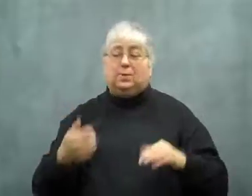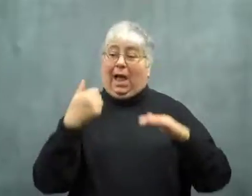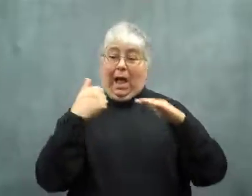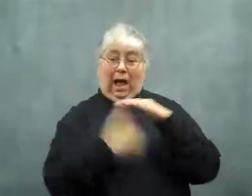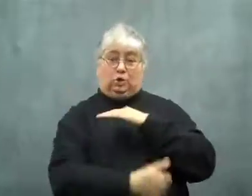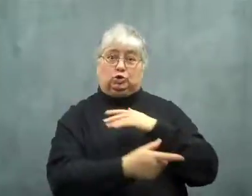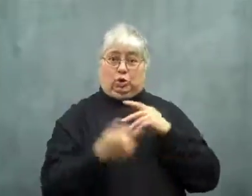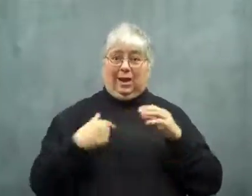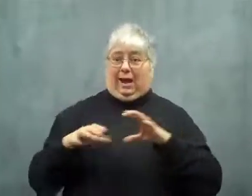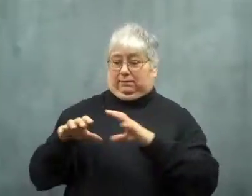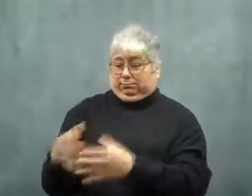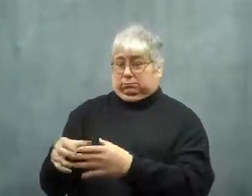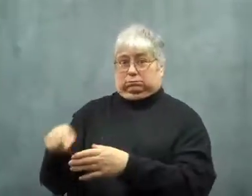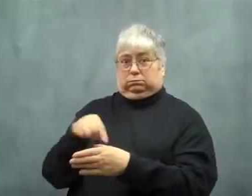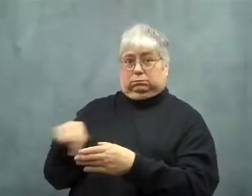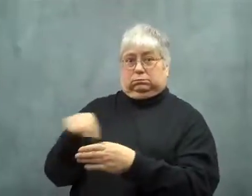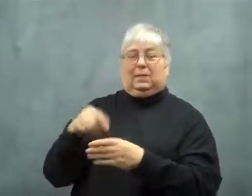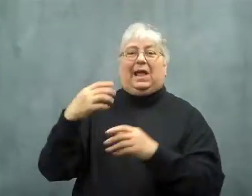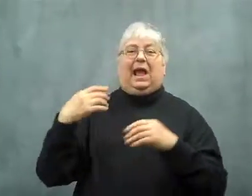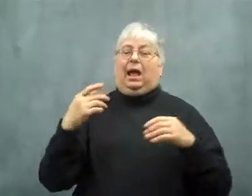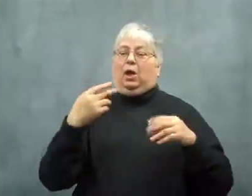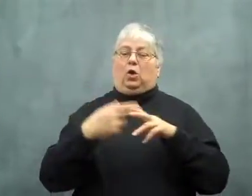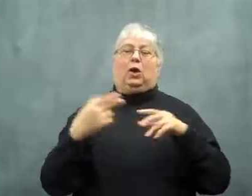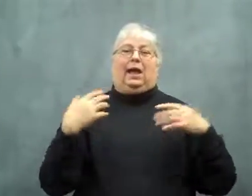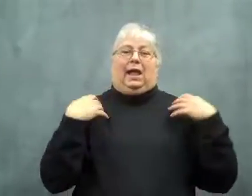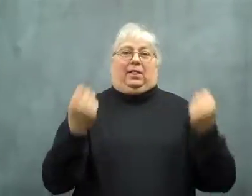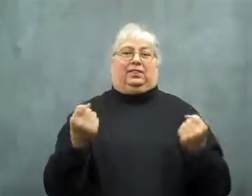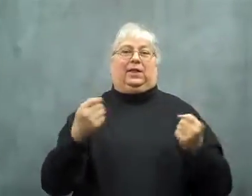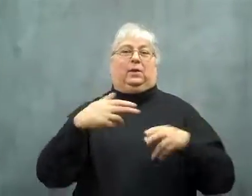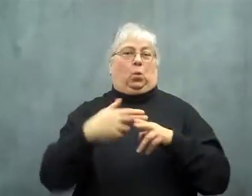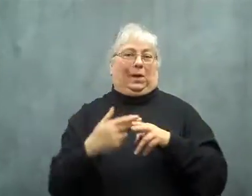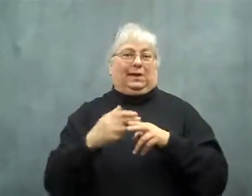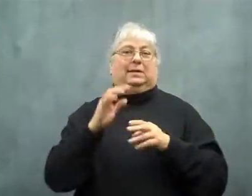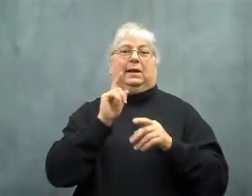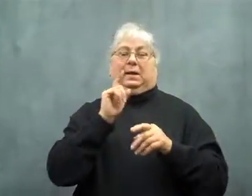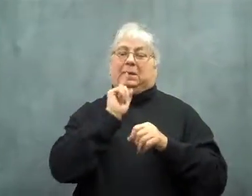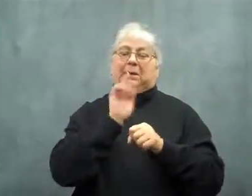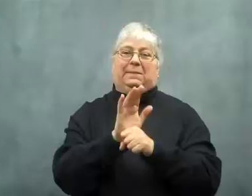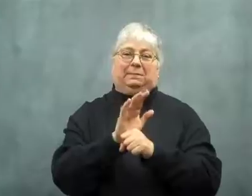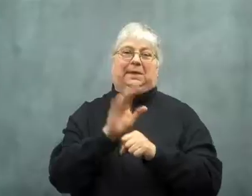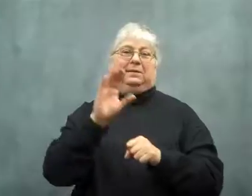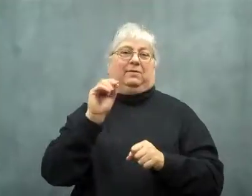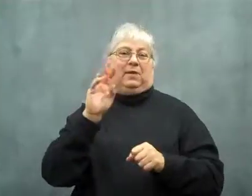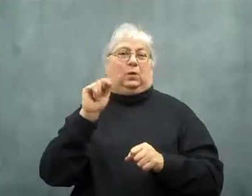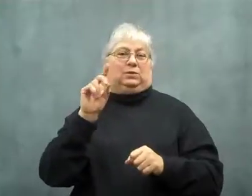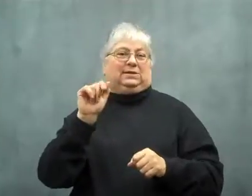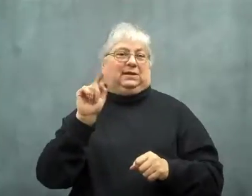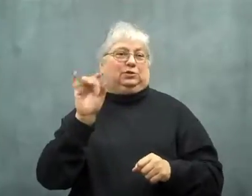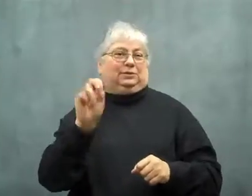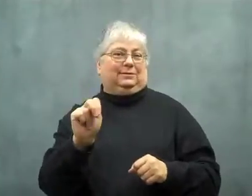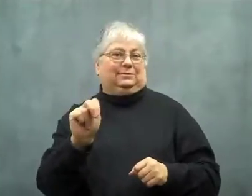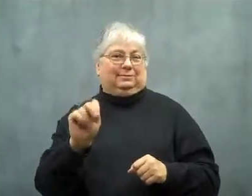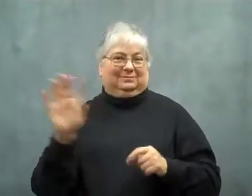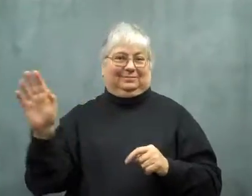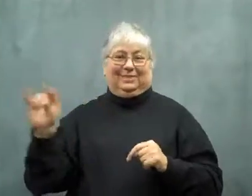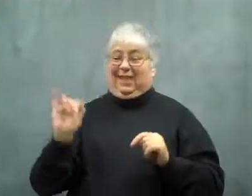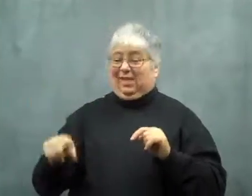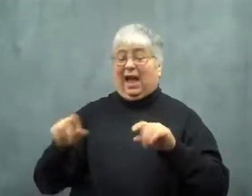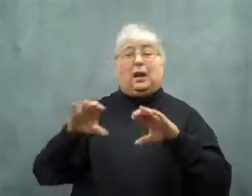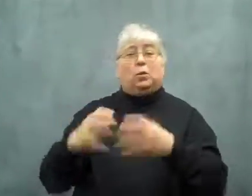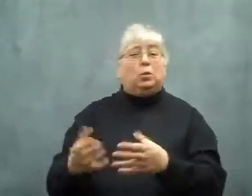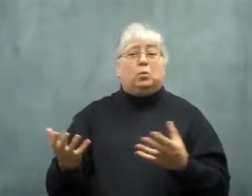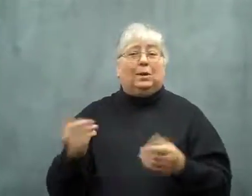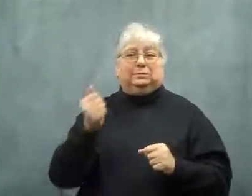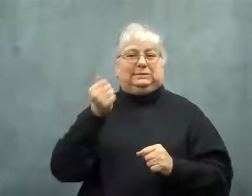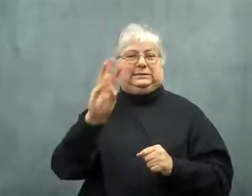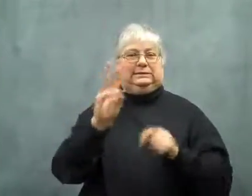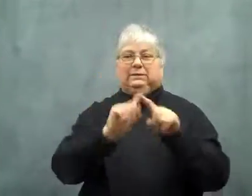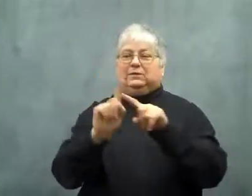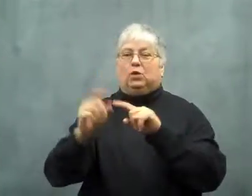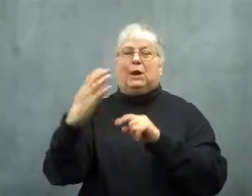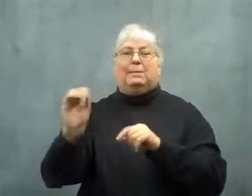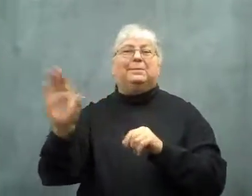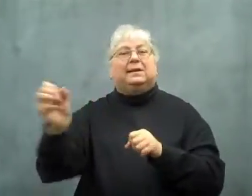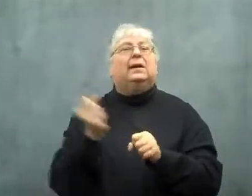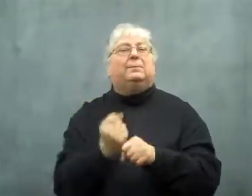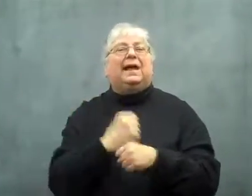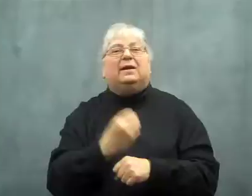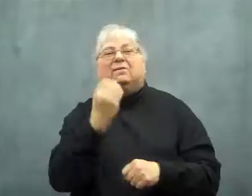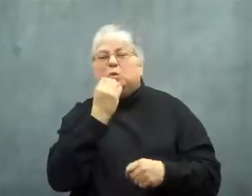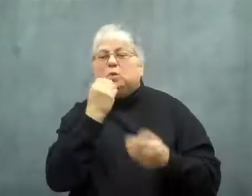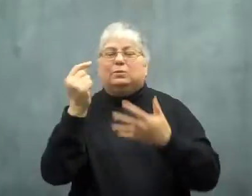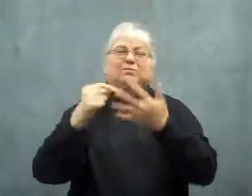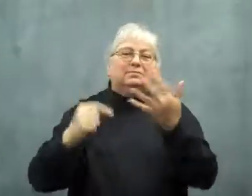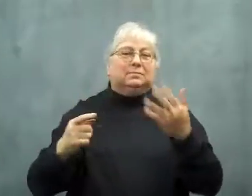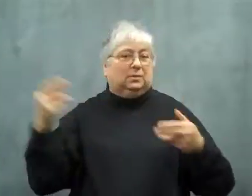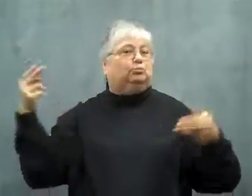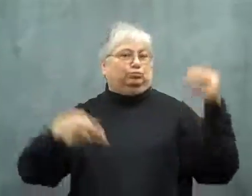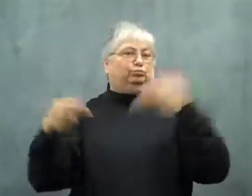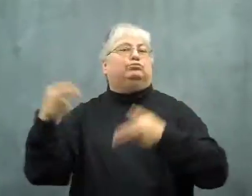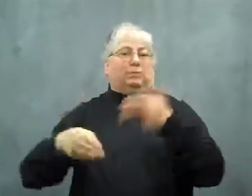One part of it is a group, the "Healthy Weight Committment Foundation."